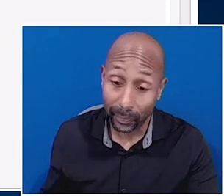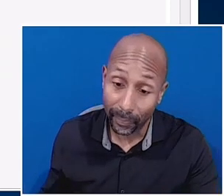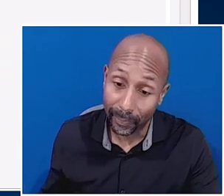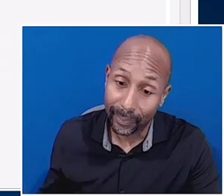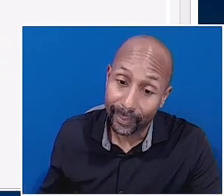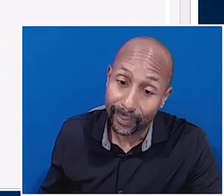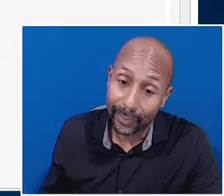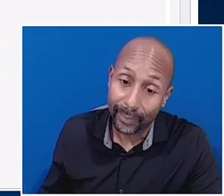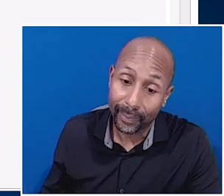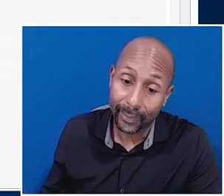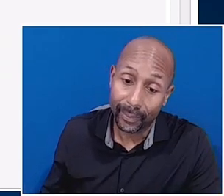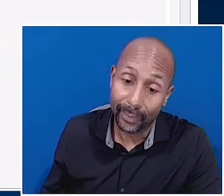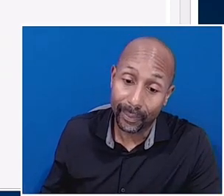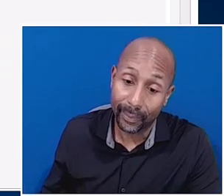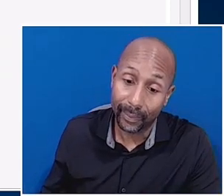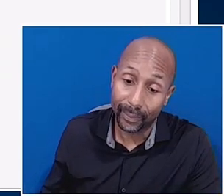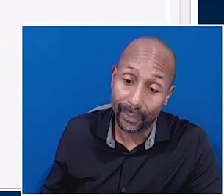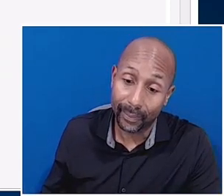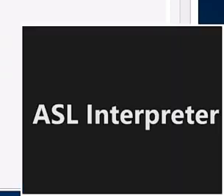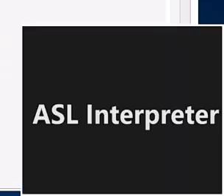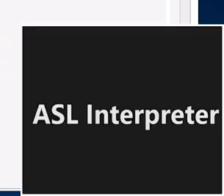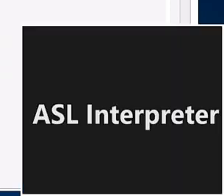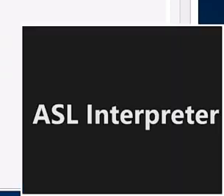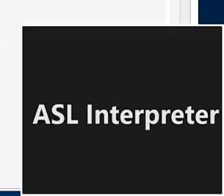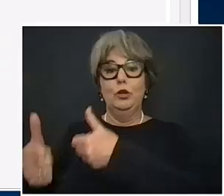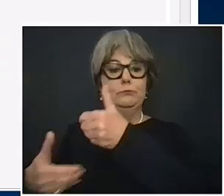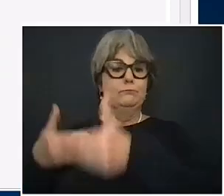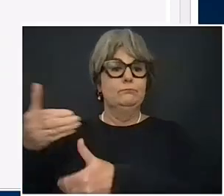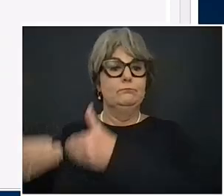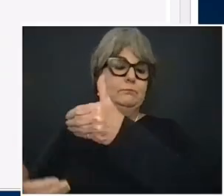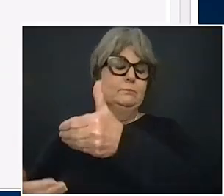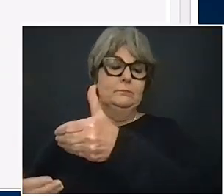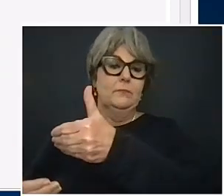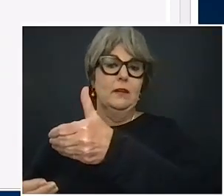of accreditation, were in good standing, and then decided that DEAC, in fact, had